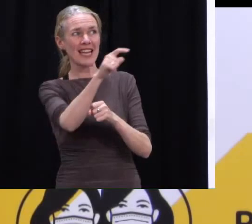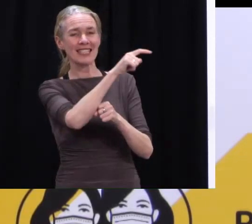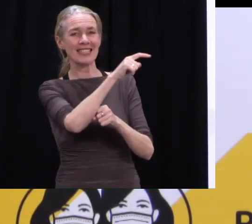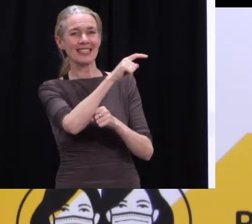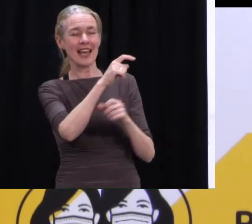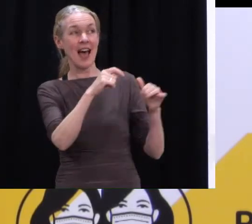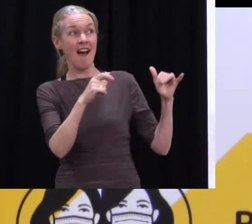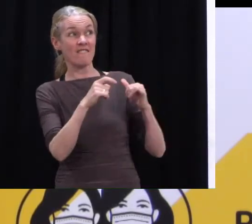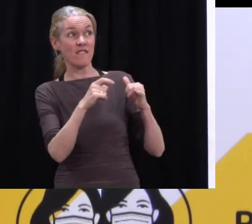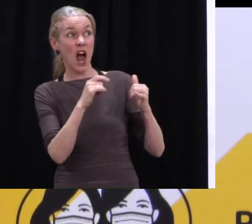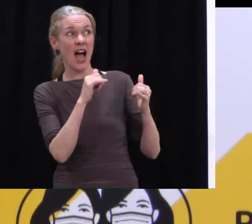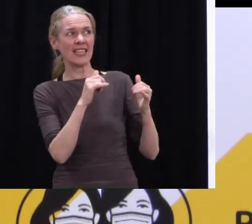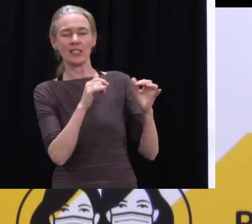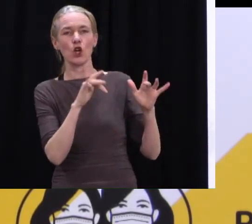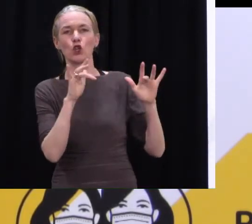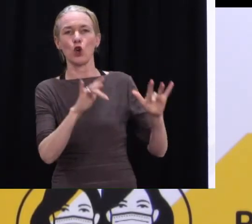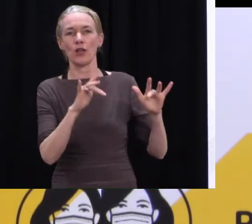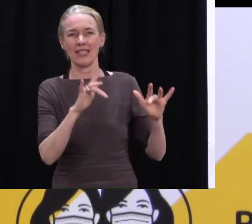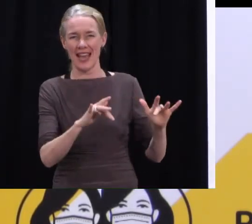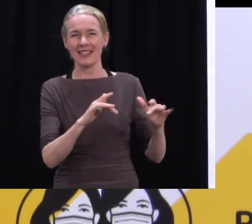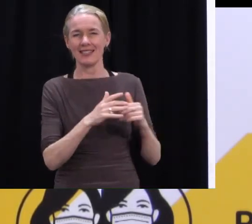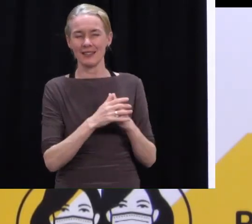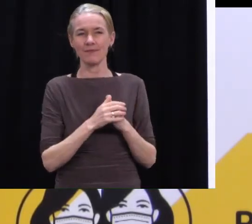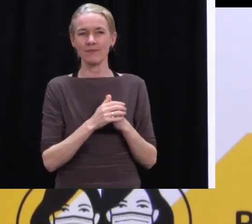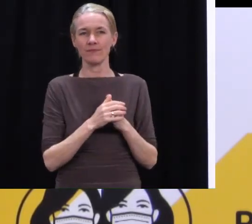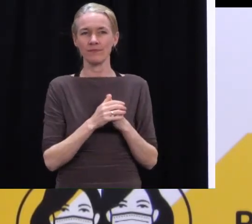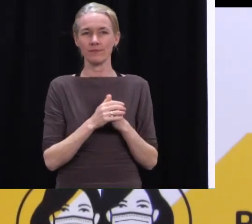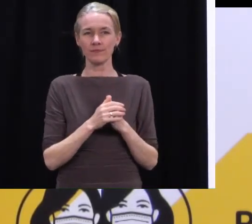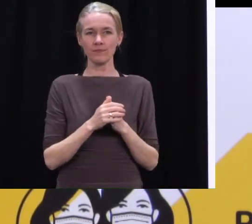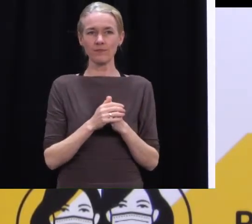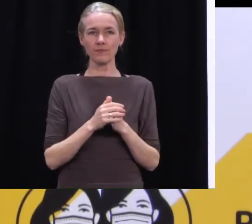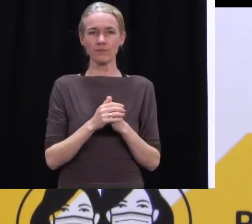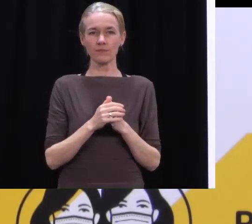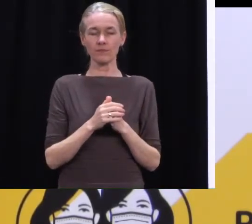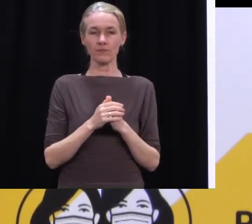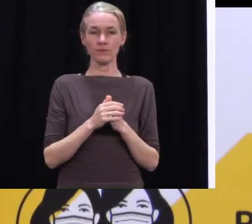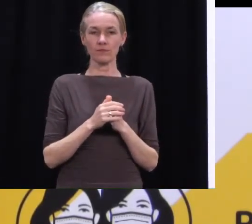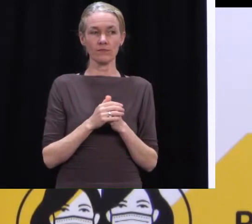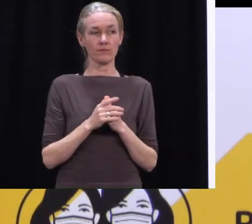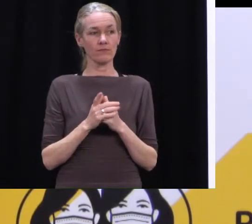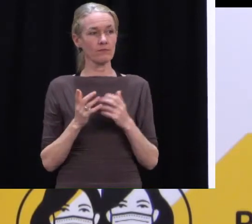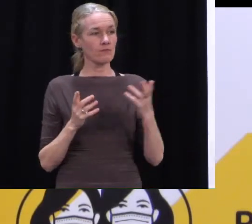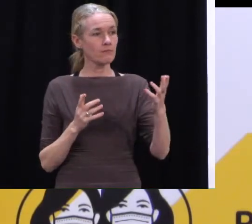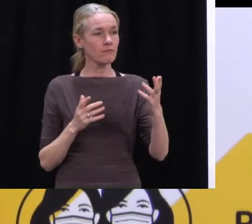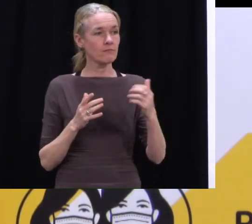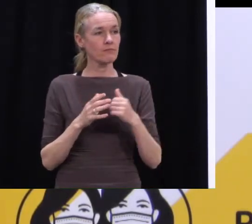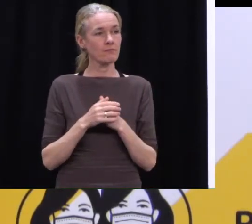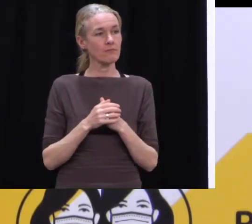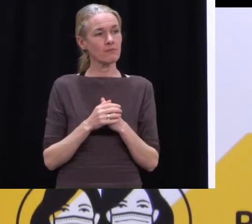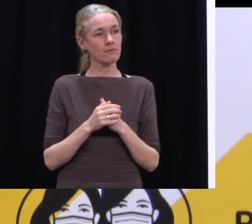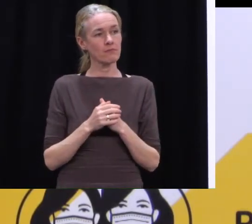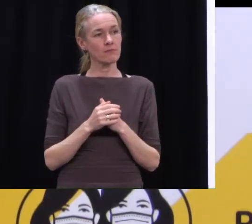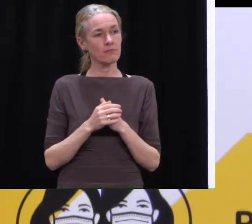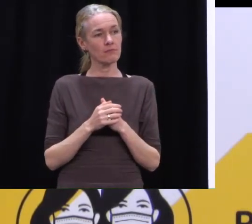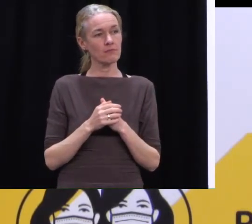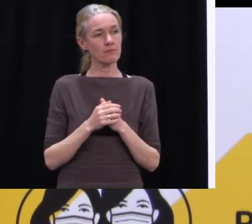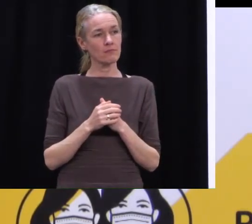people we haven't managed to